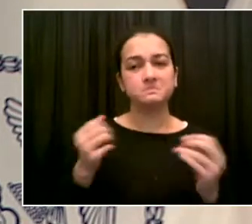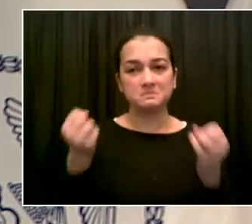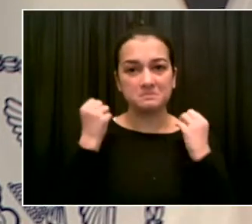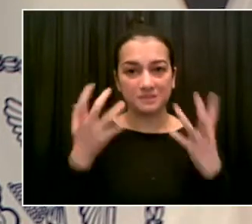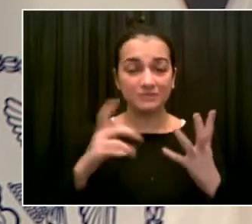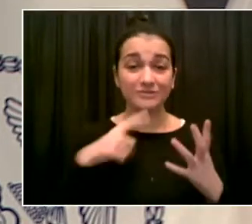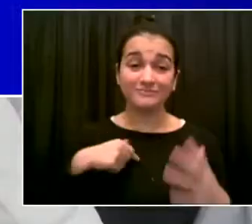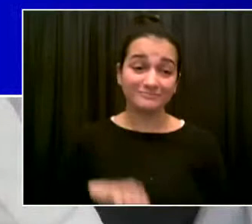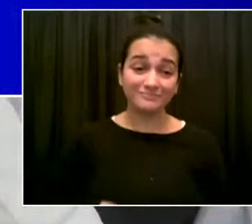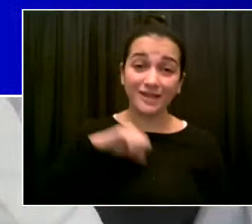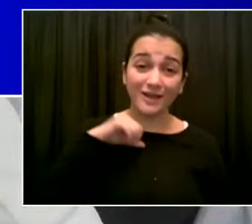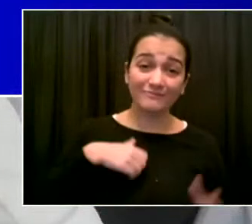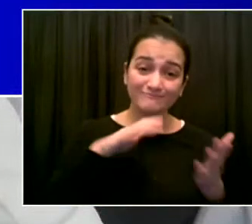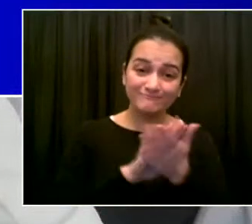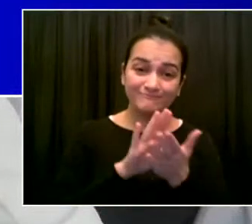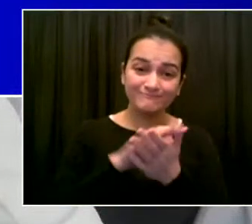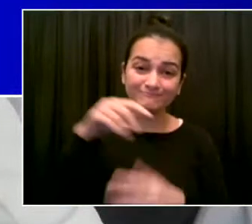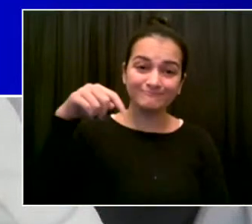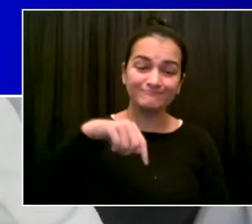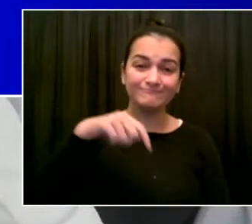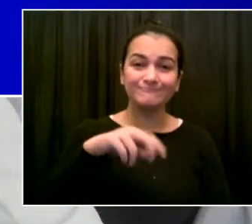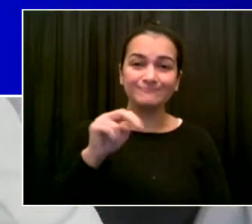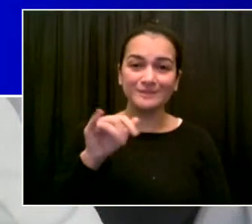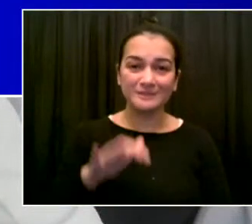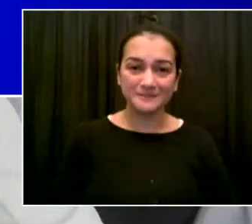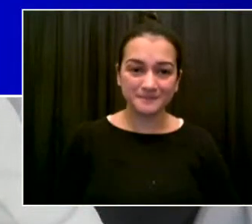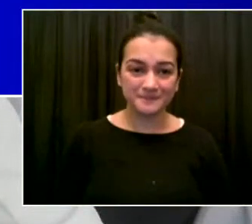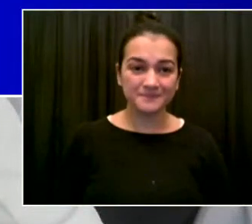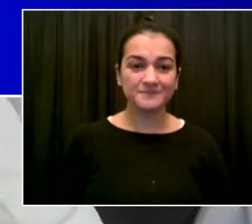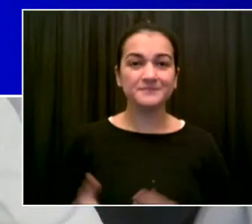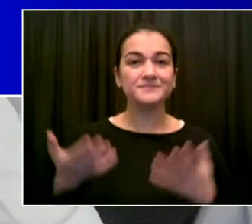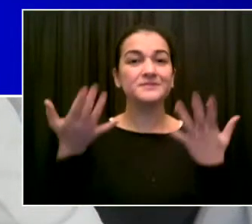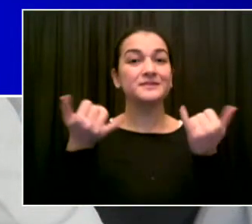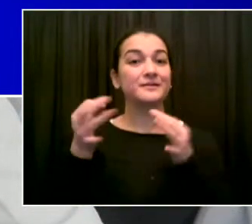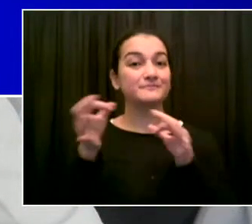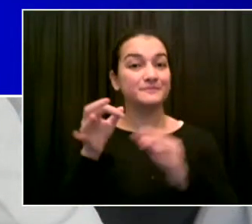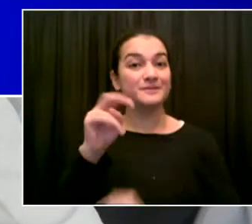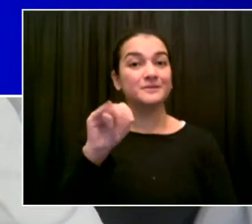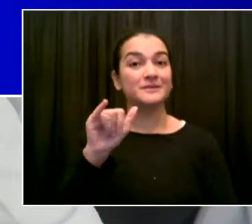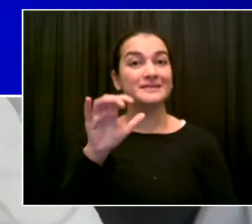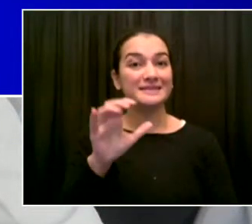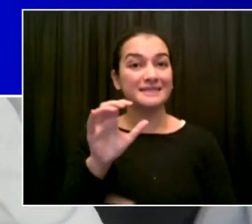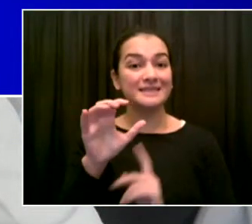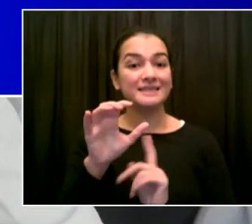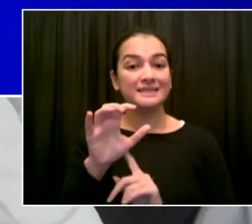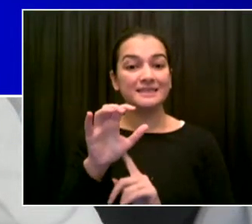AND THIS IS THE SAFEST PLACE TO BE IN THE WHOLE COUNTRY BECAUSE OF THE HIGH LEVELS OF VACCINATIONS AND YOU SHOULD BE PROUD OF THAT.